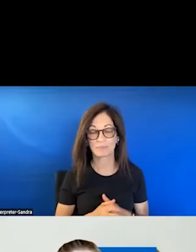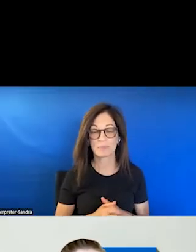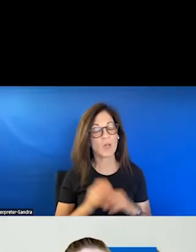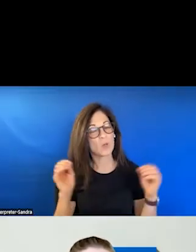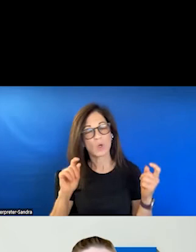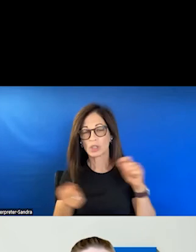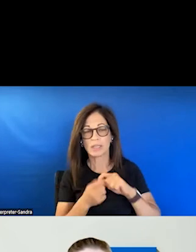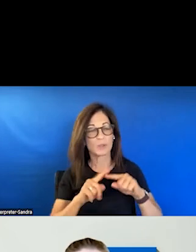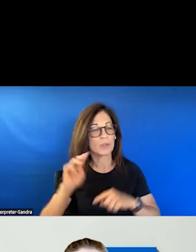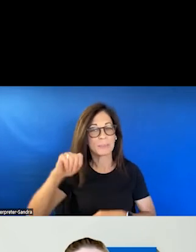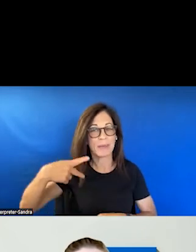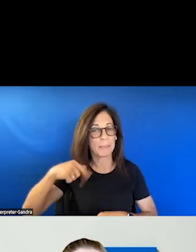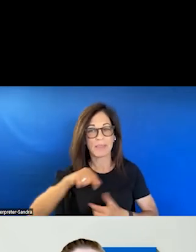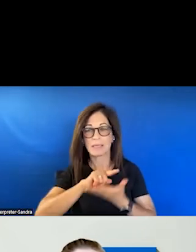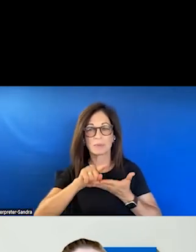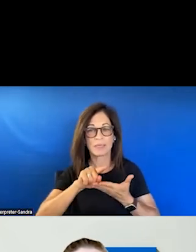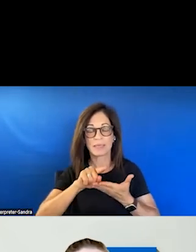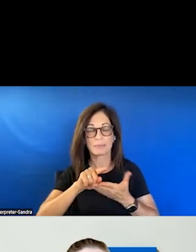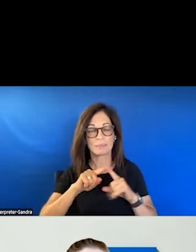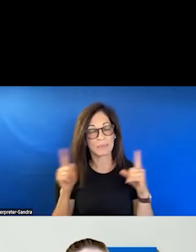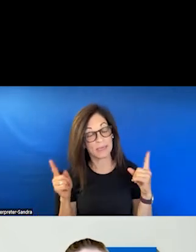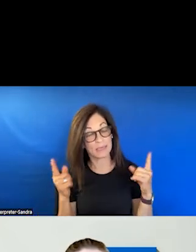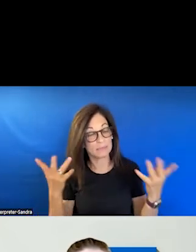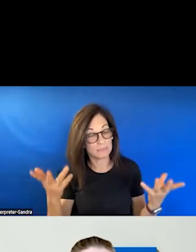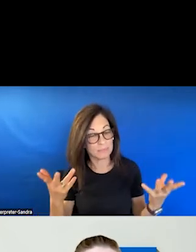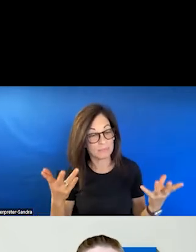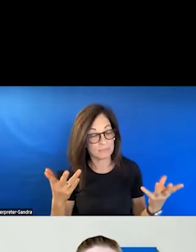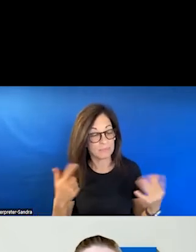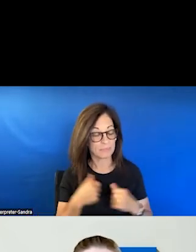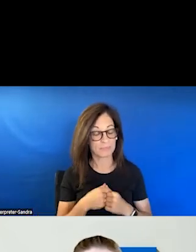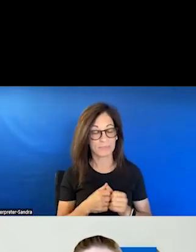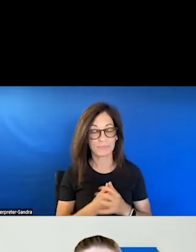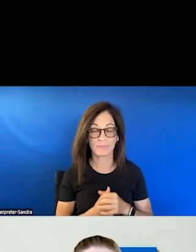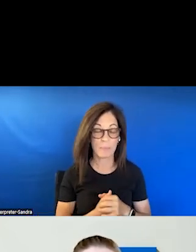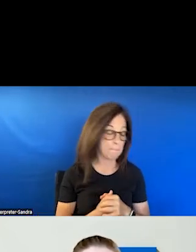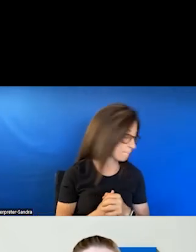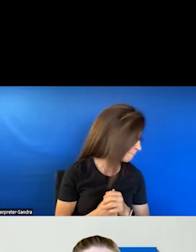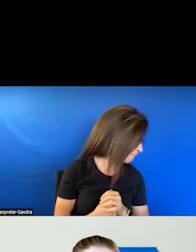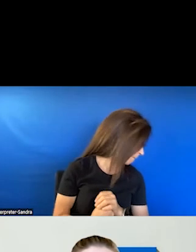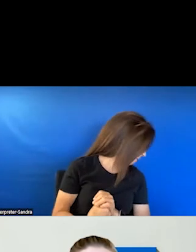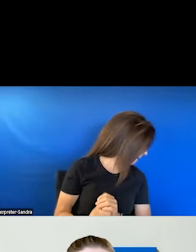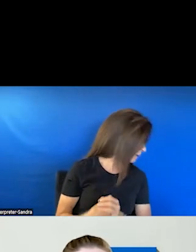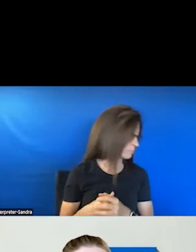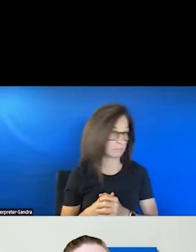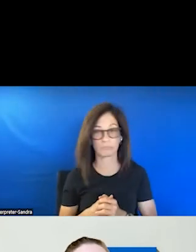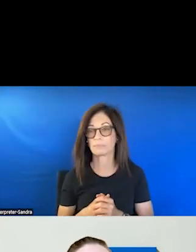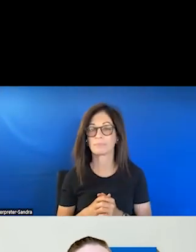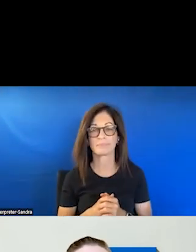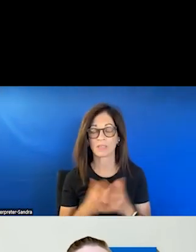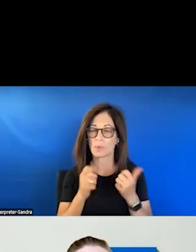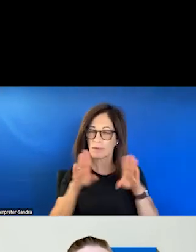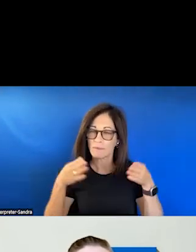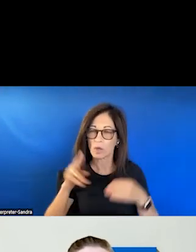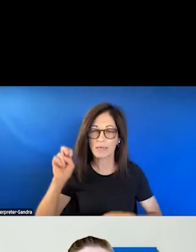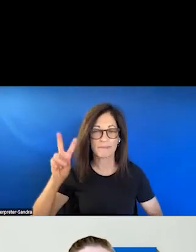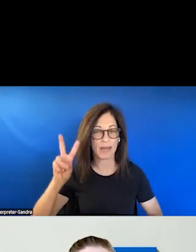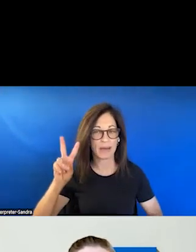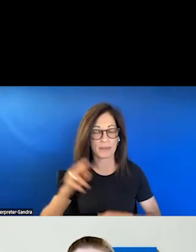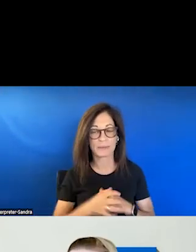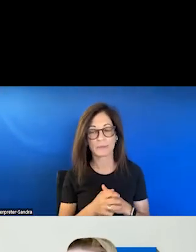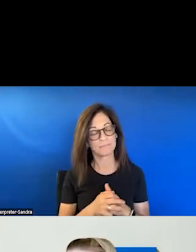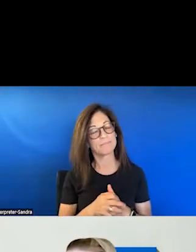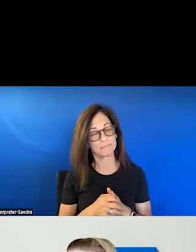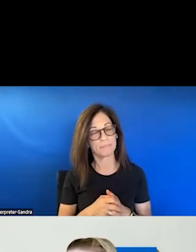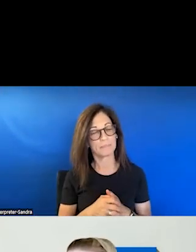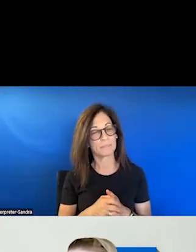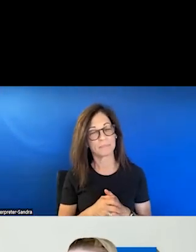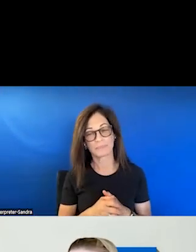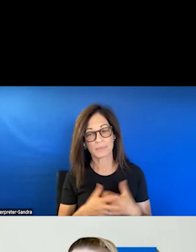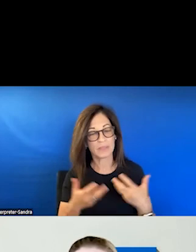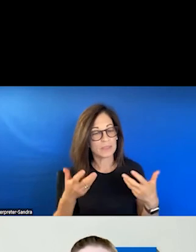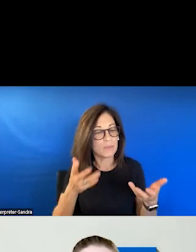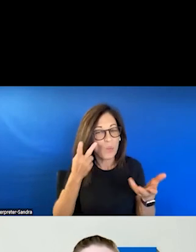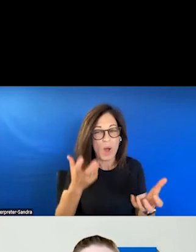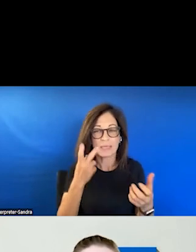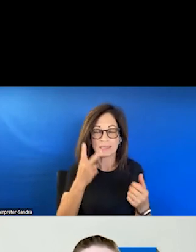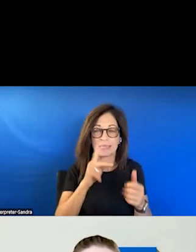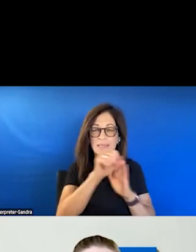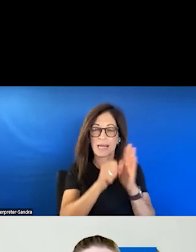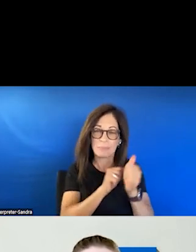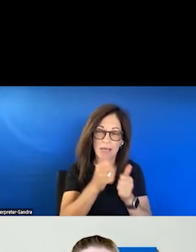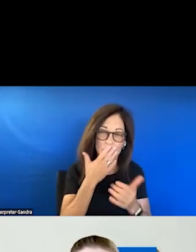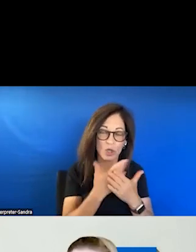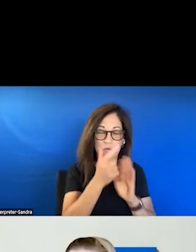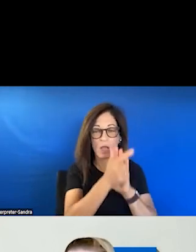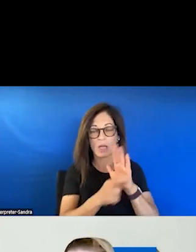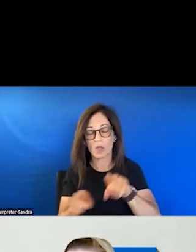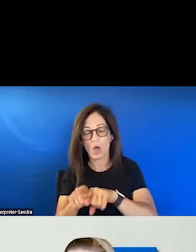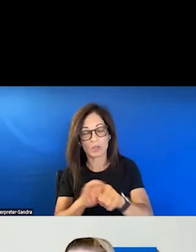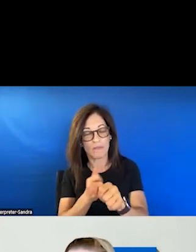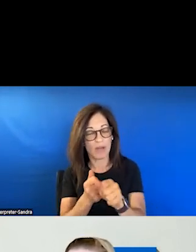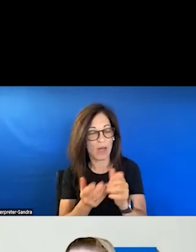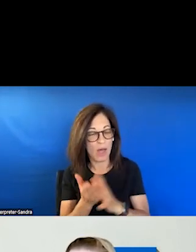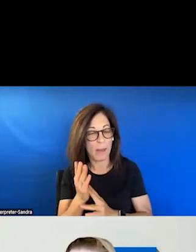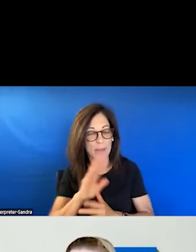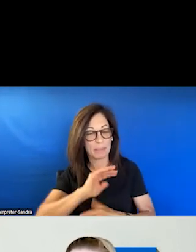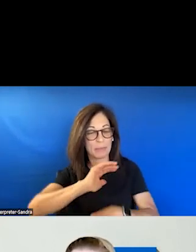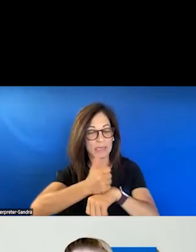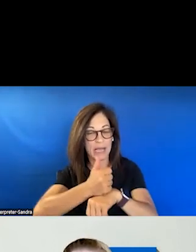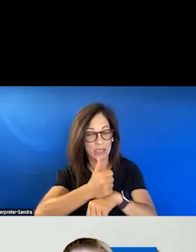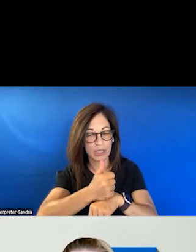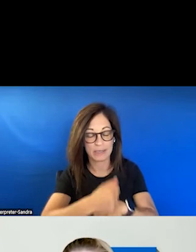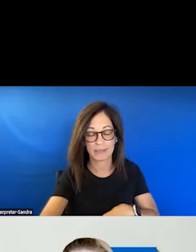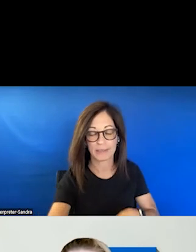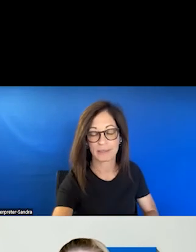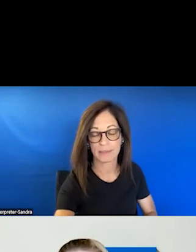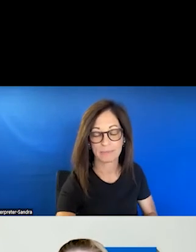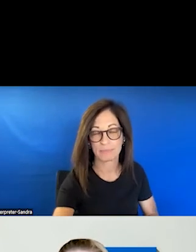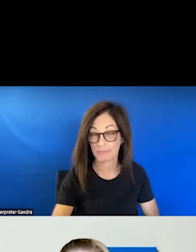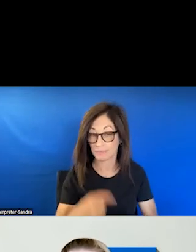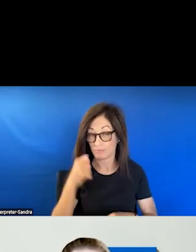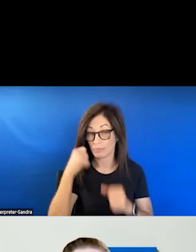THIS WEEK. WE WANT TO SEE IT WORK OUT EFFECTIVELY. FOLKS MAY REMEMBER LAST YEAR. SENATE BILL, 390.